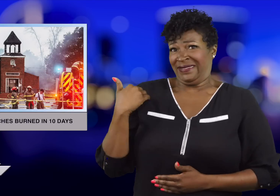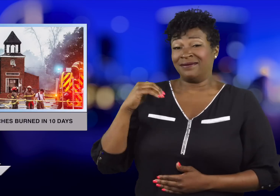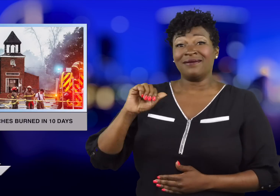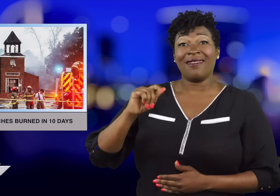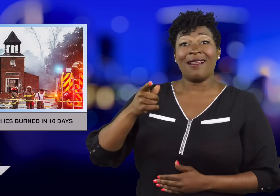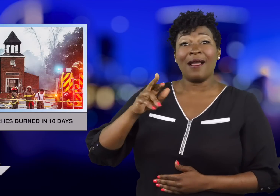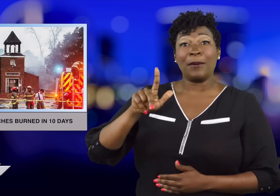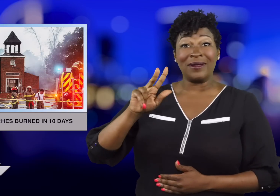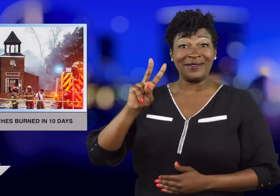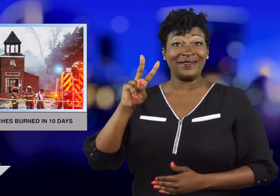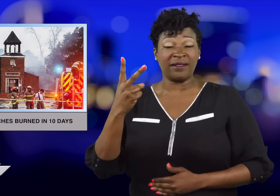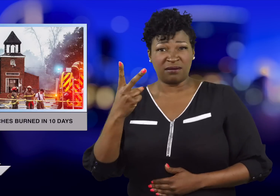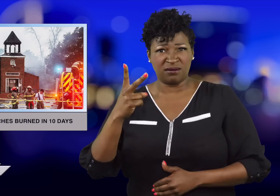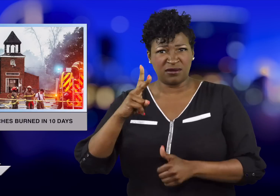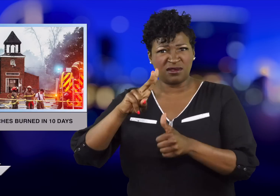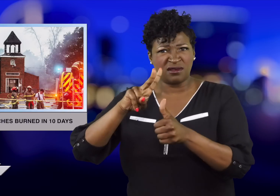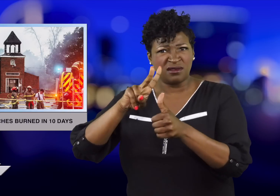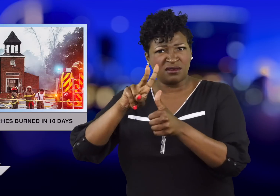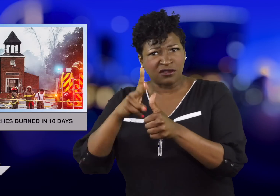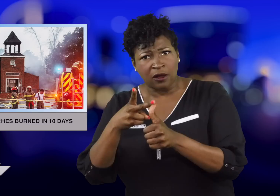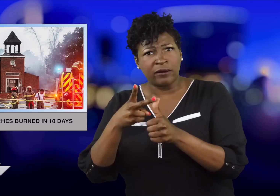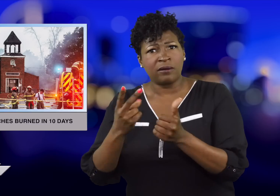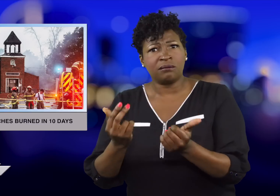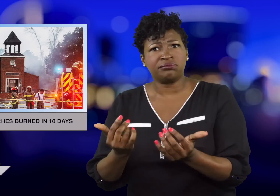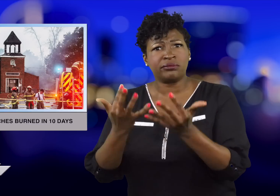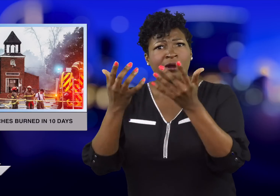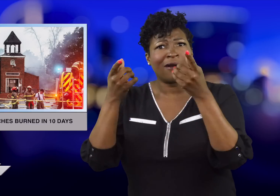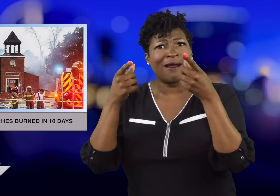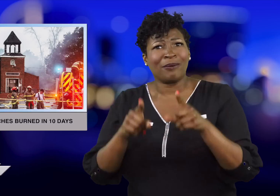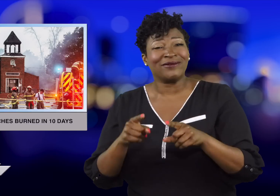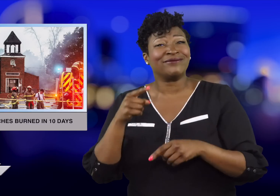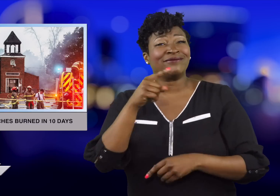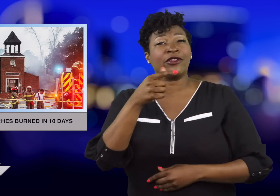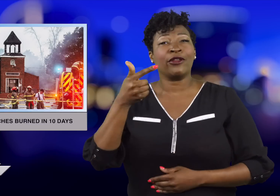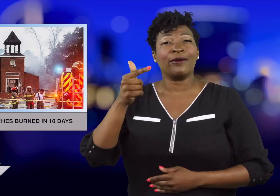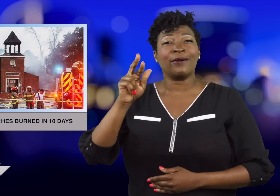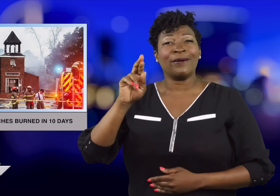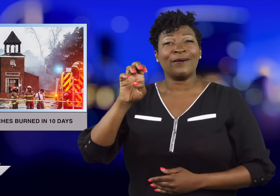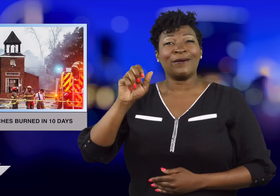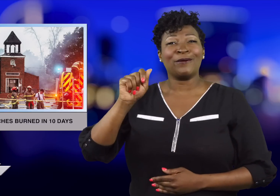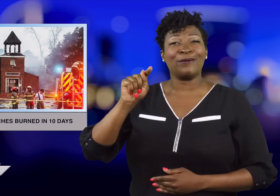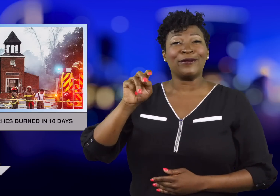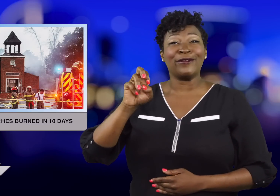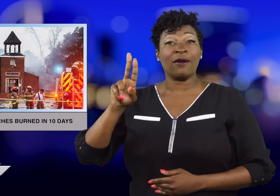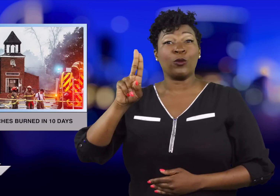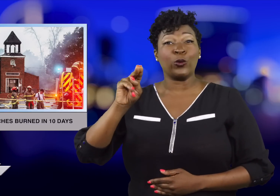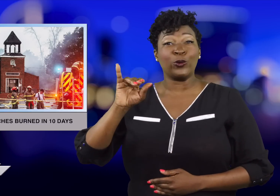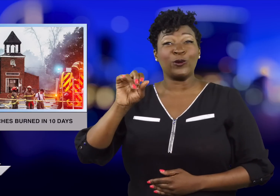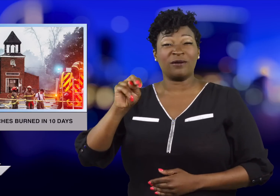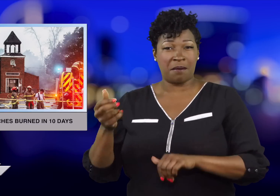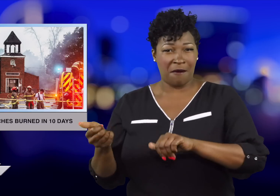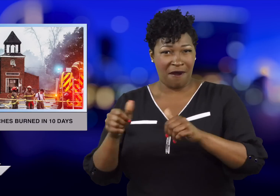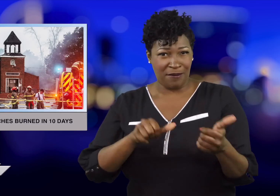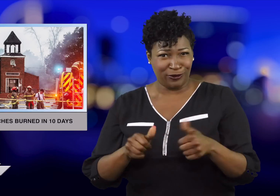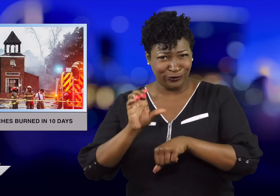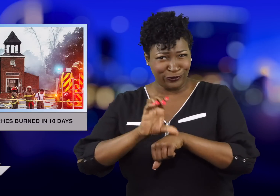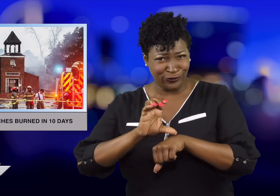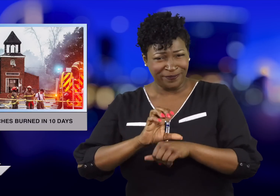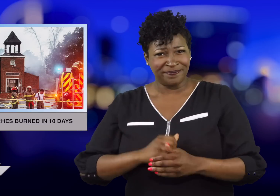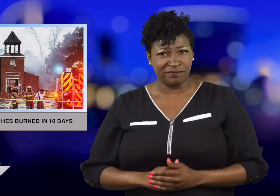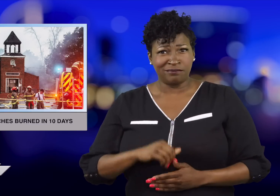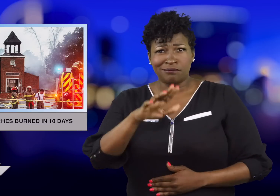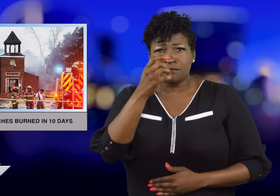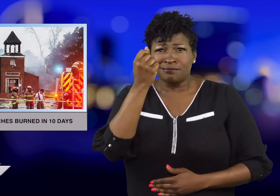The second fire occurred the following Tuesday on April 2 at Greater Union Baptist Church.